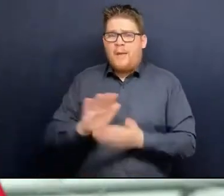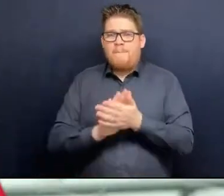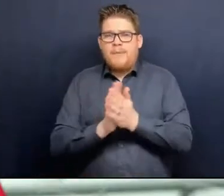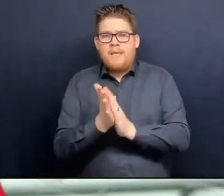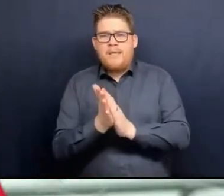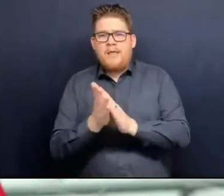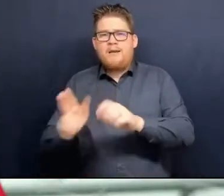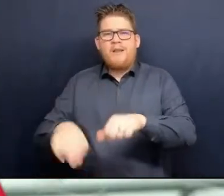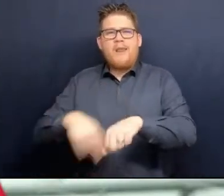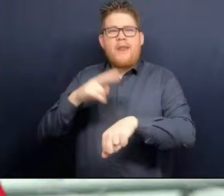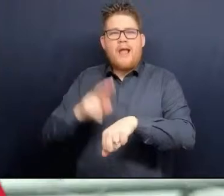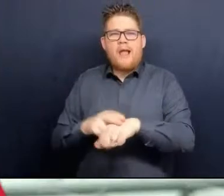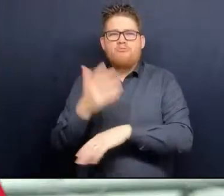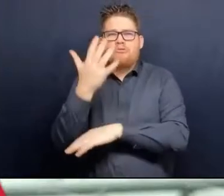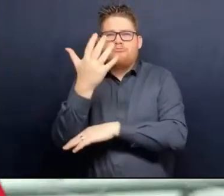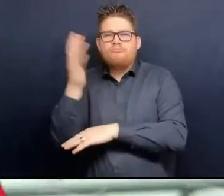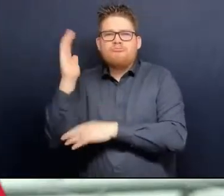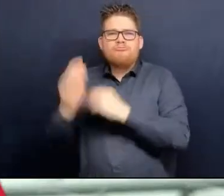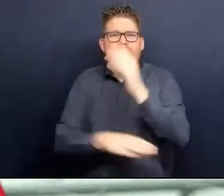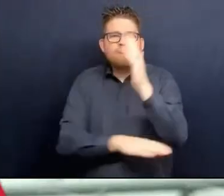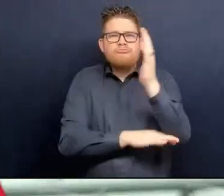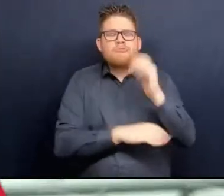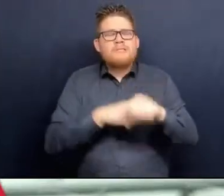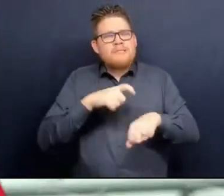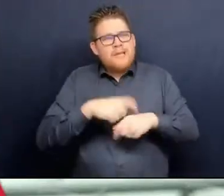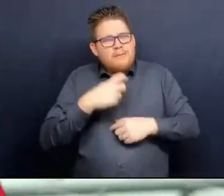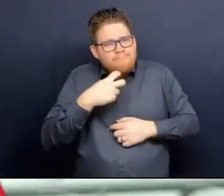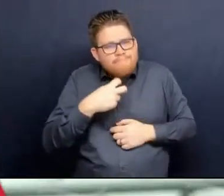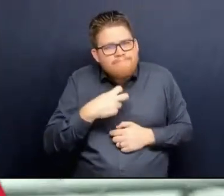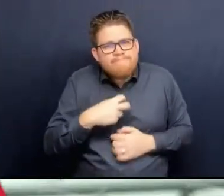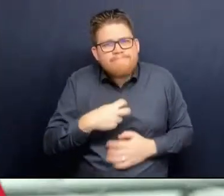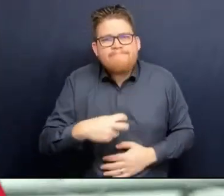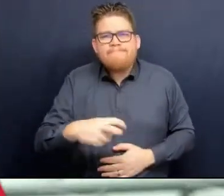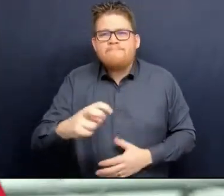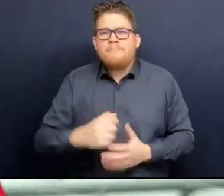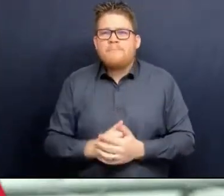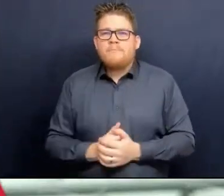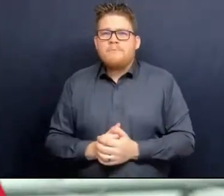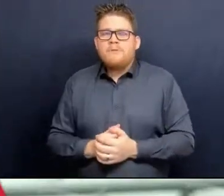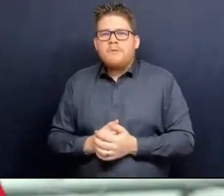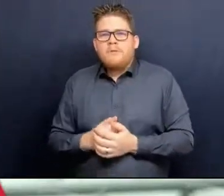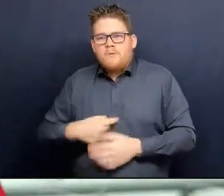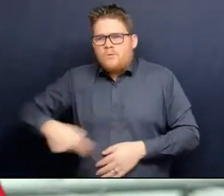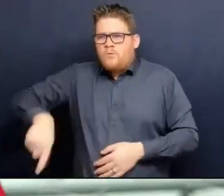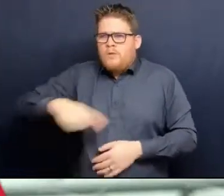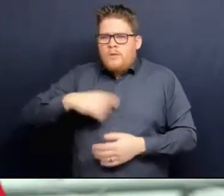time and really important for all of us who have been thinking